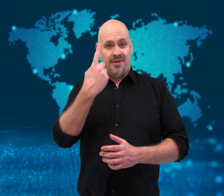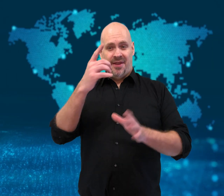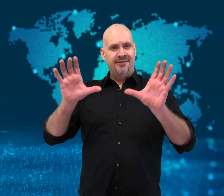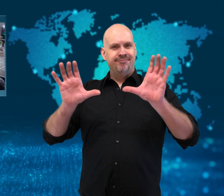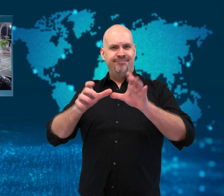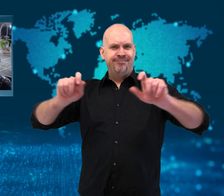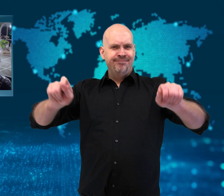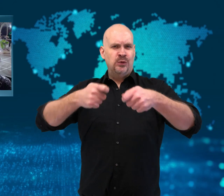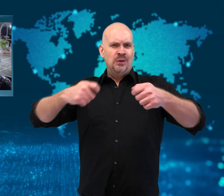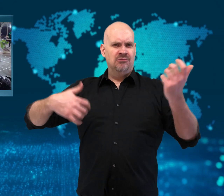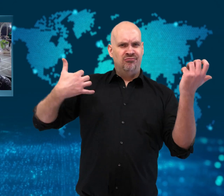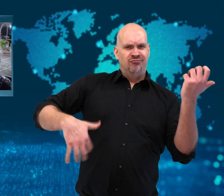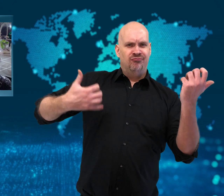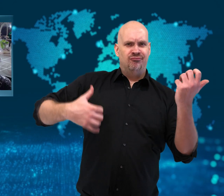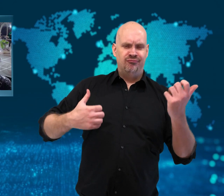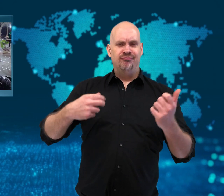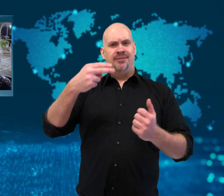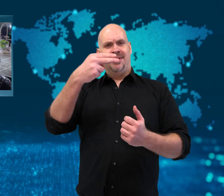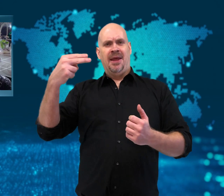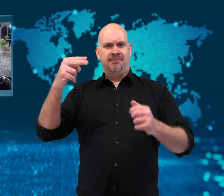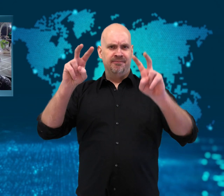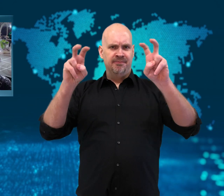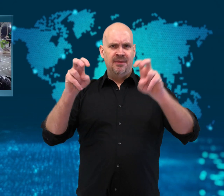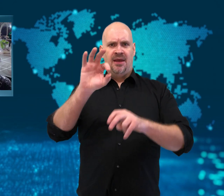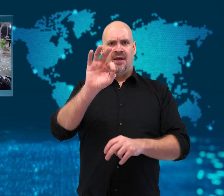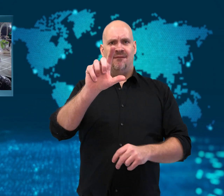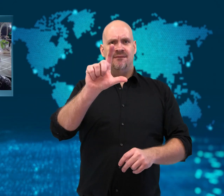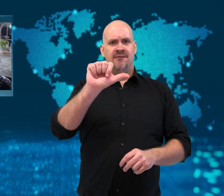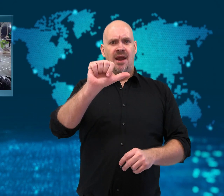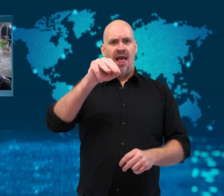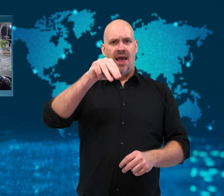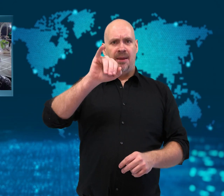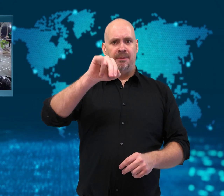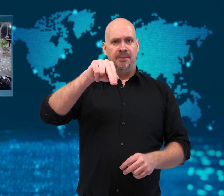[Givan]: Flaming Lips, a rock band,